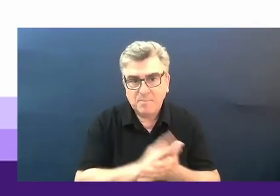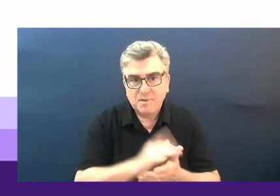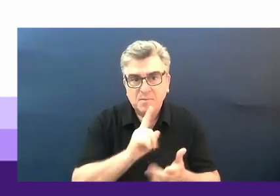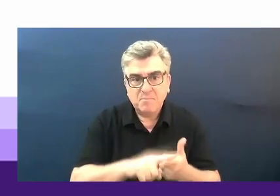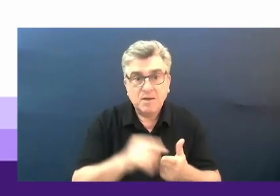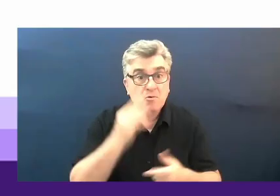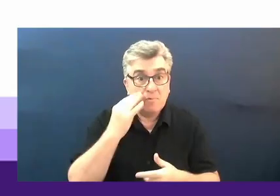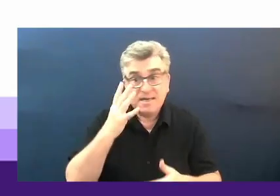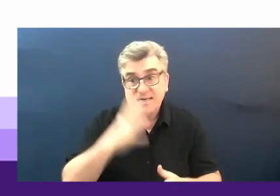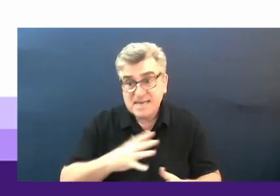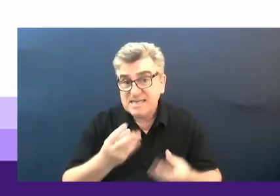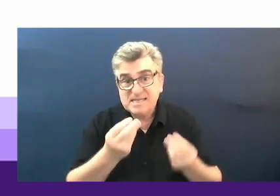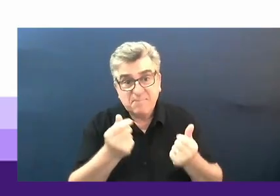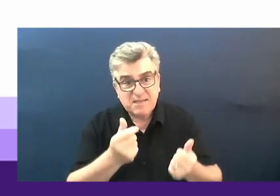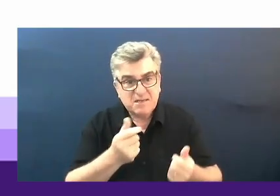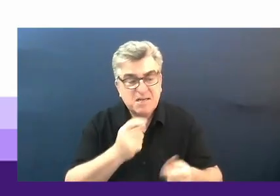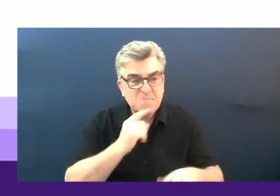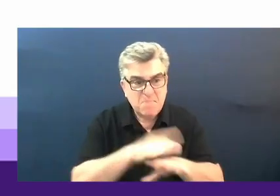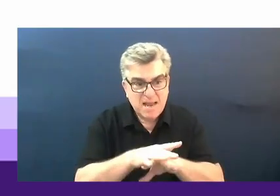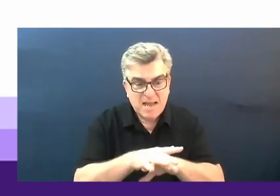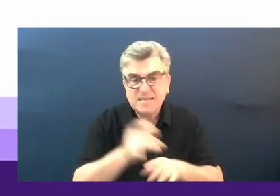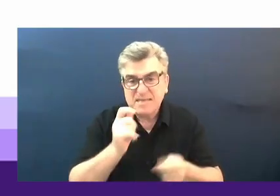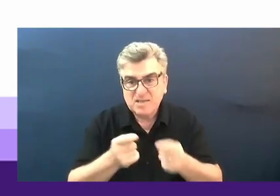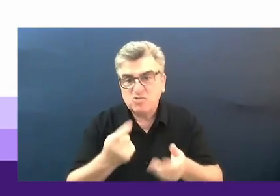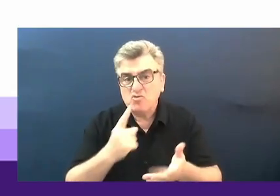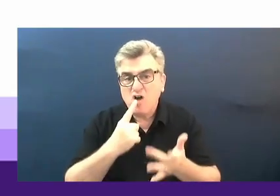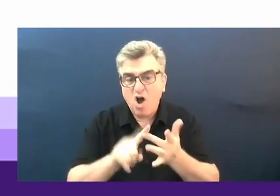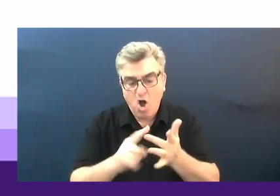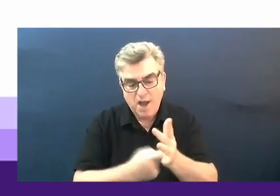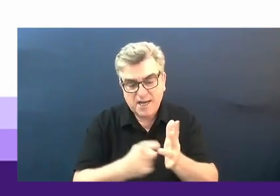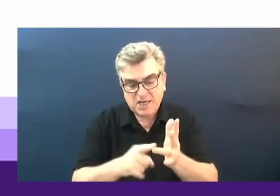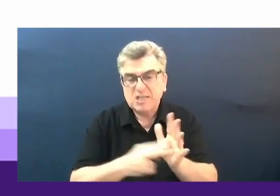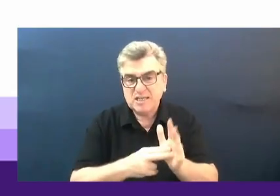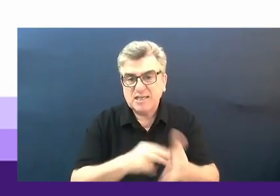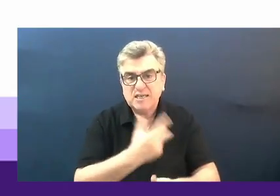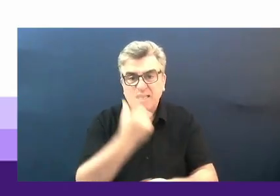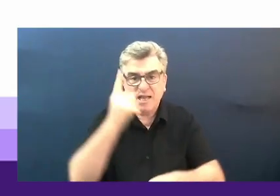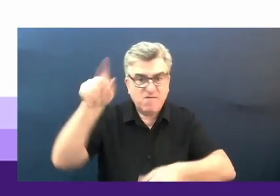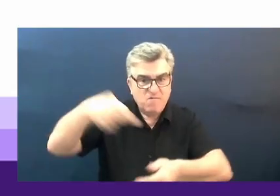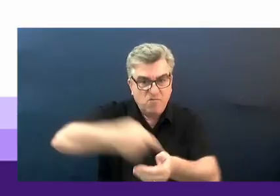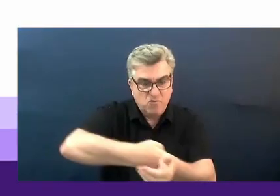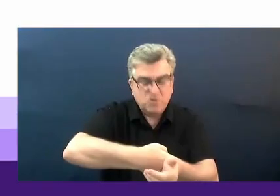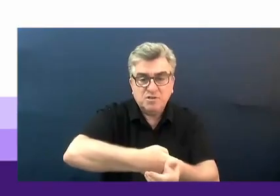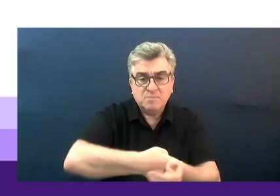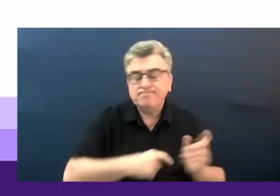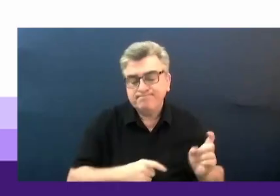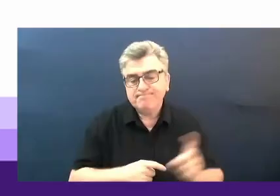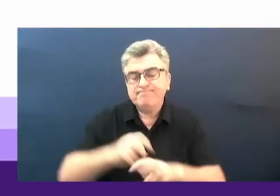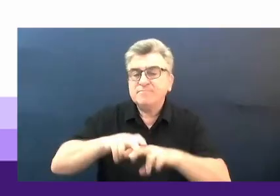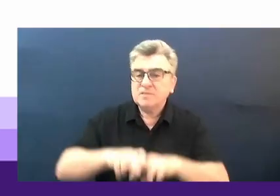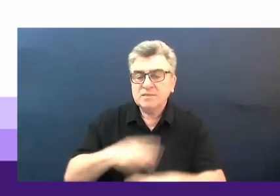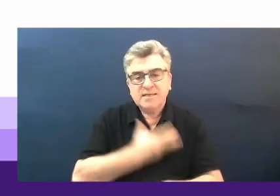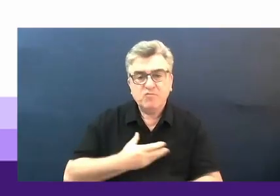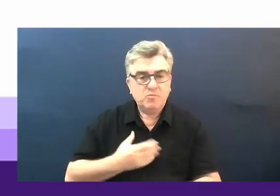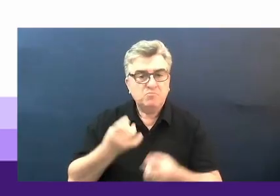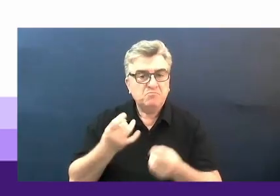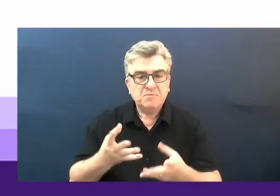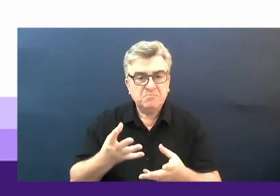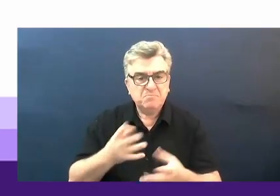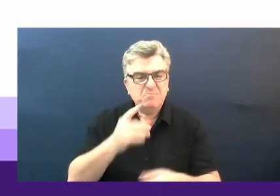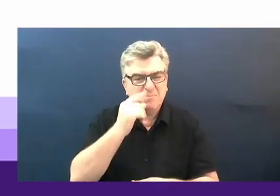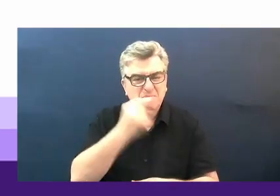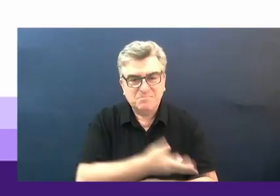needs blood tests or an iron infusion if needed. So, what does person-centered design mean for us